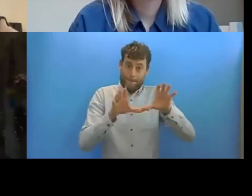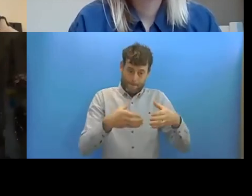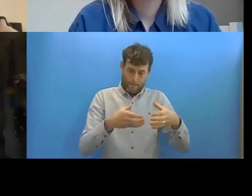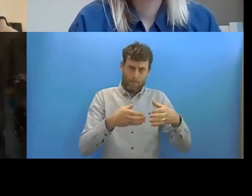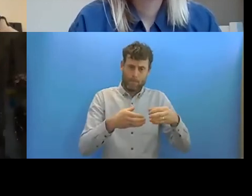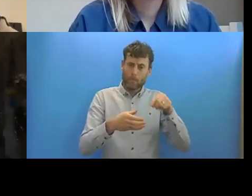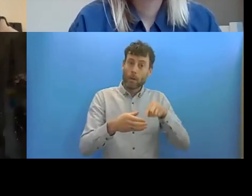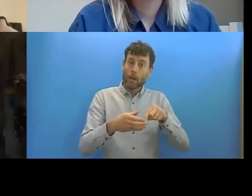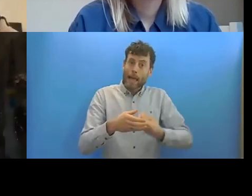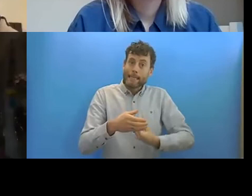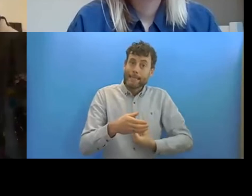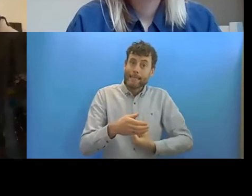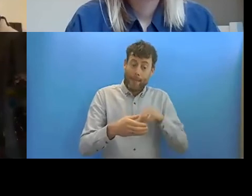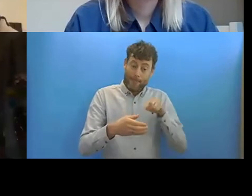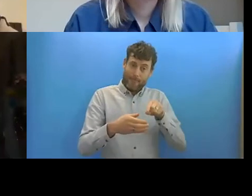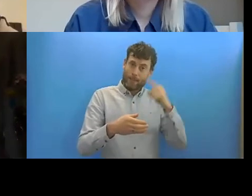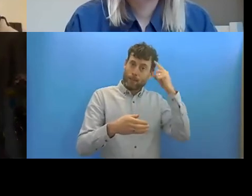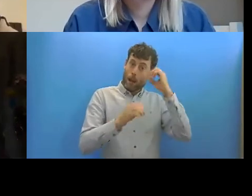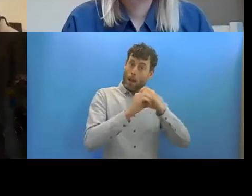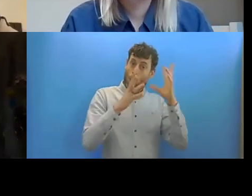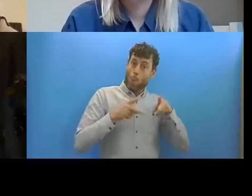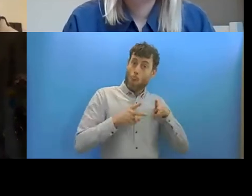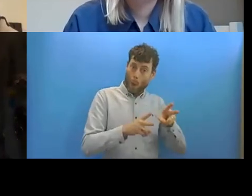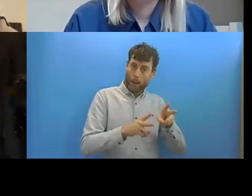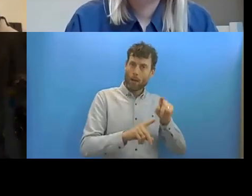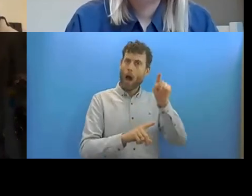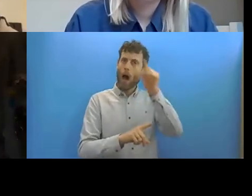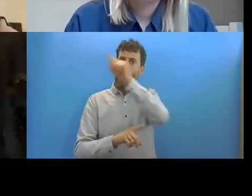organise disability-led arts festivals? Neil, you are nodding. I feel like I should and to you.